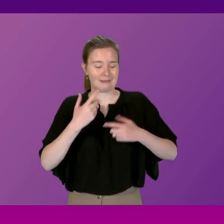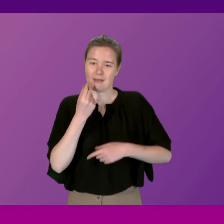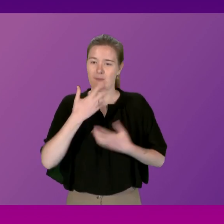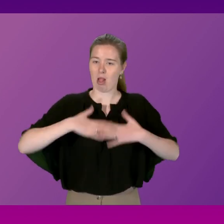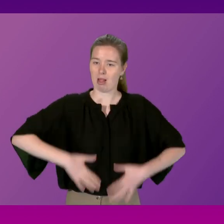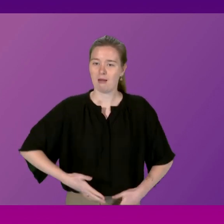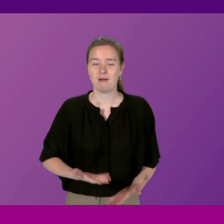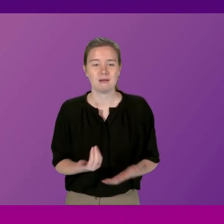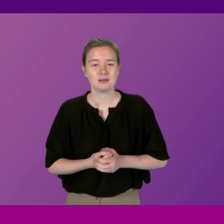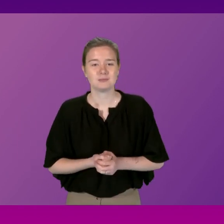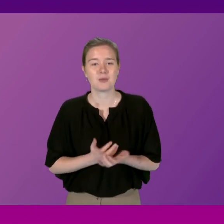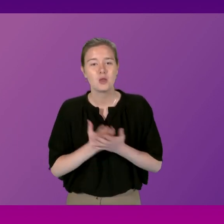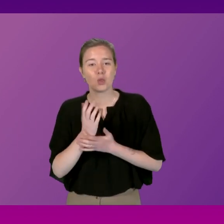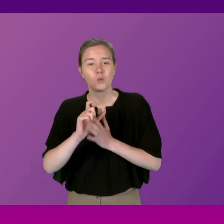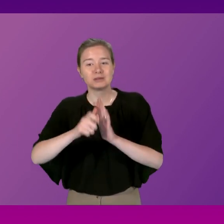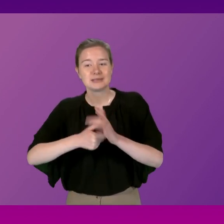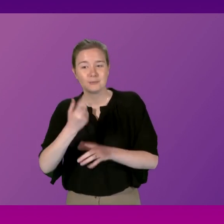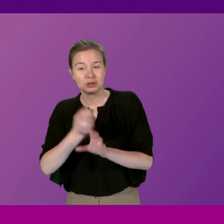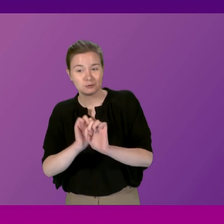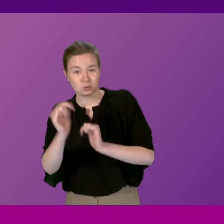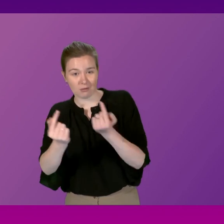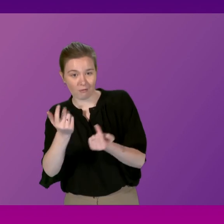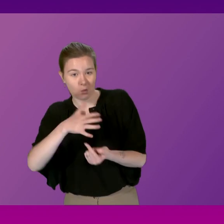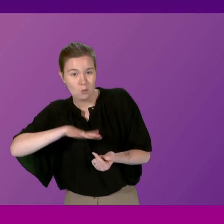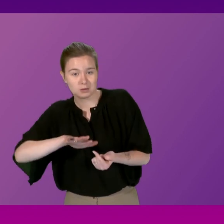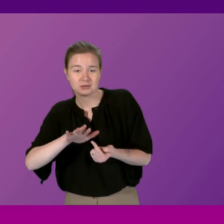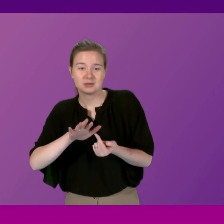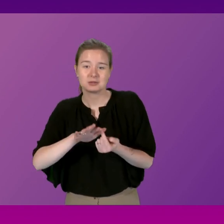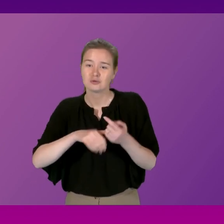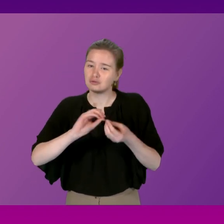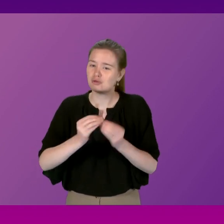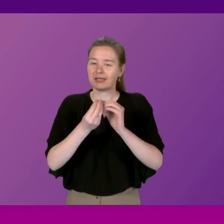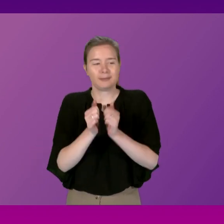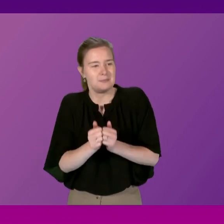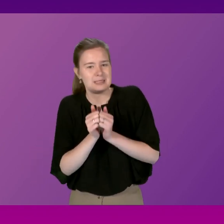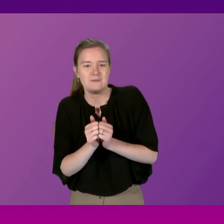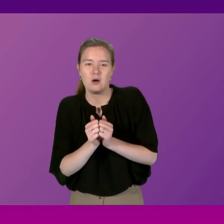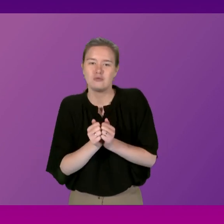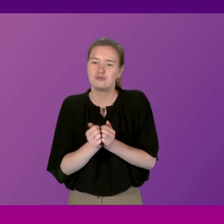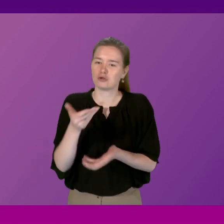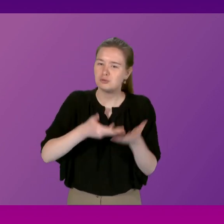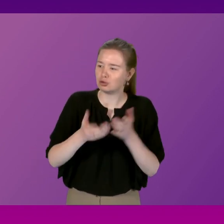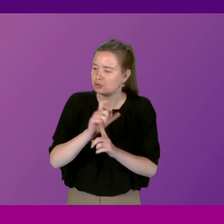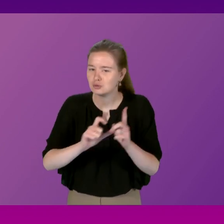During your disabled years, do you want to make a meaningful and productive contribution to society?